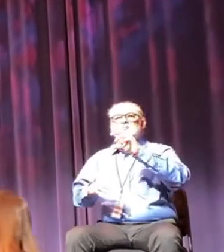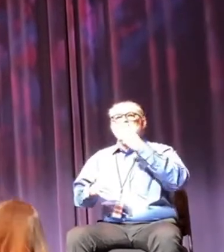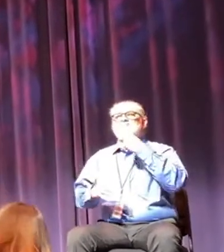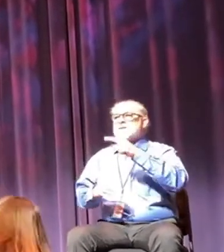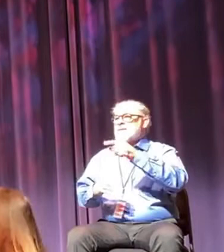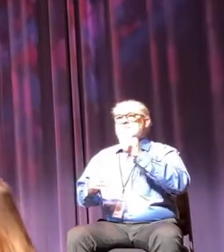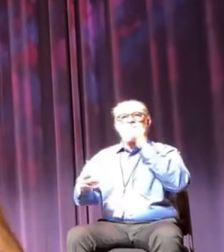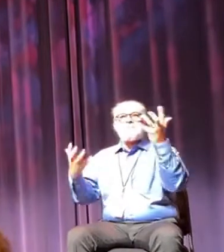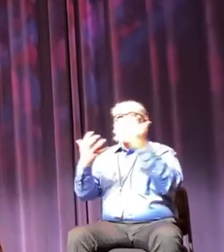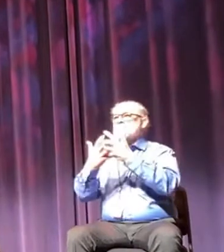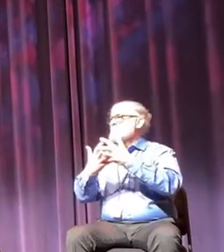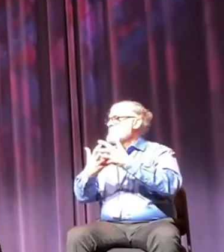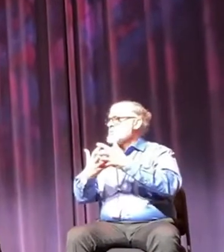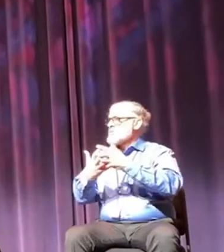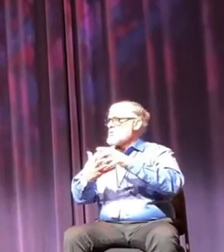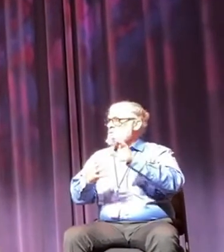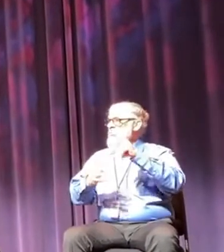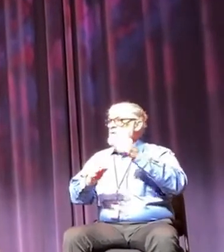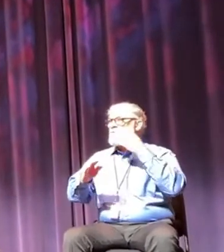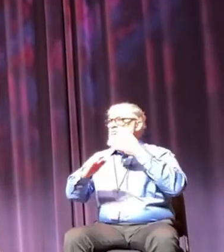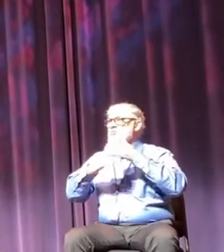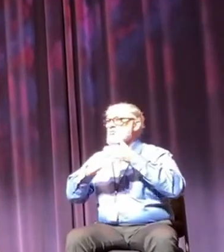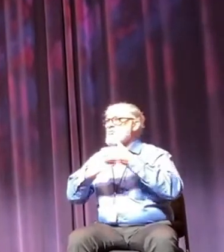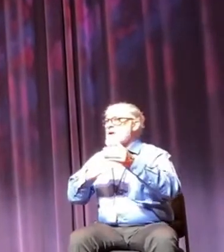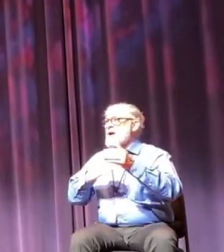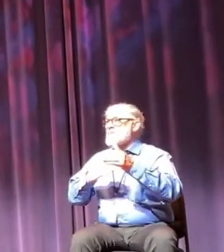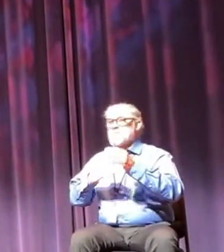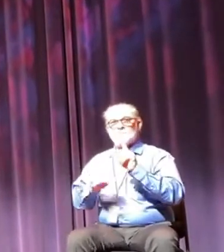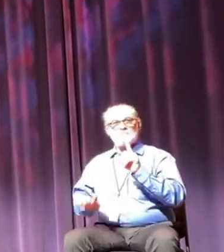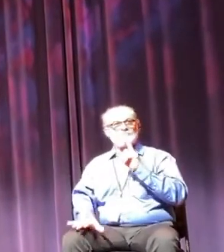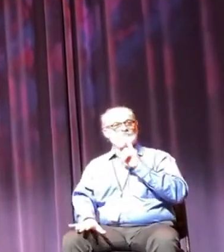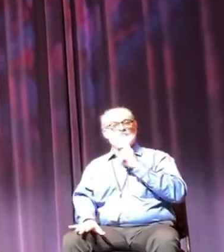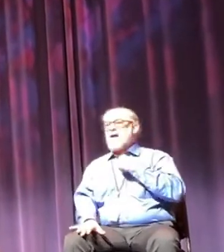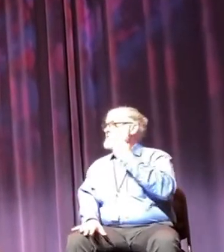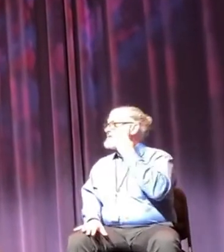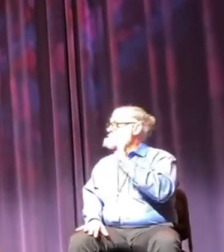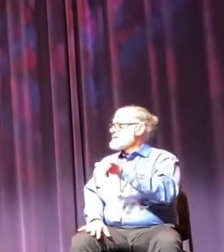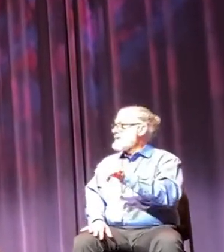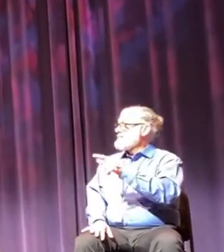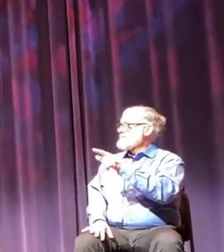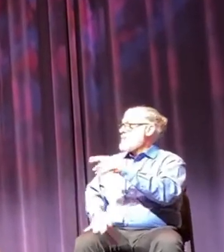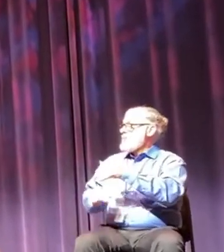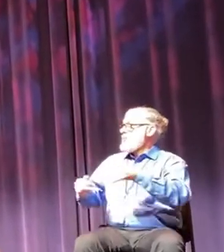mismatch, ache knits quilt throughout. Mm, let's see this order, friends.